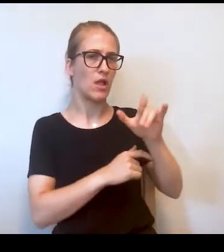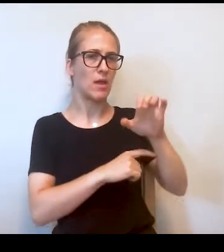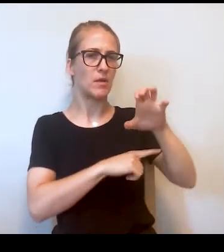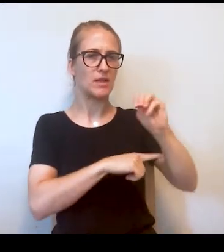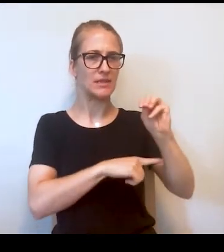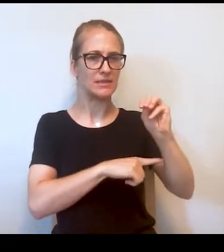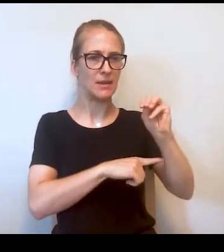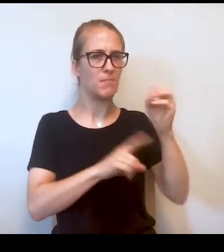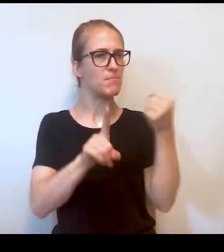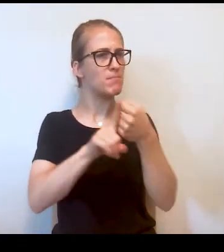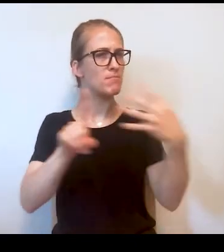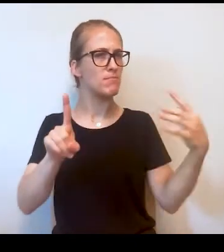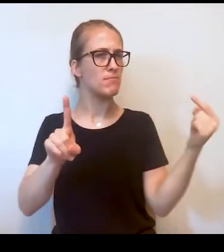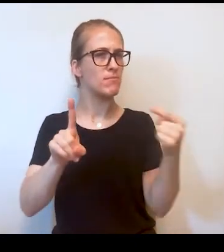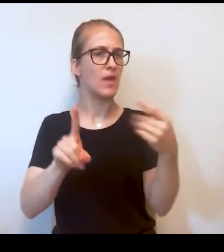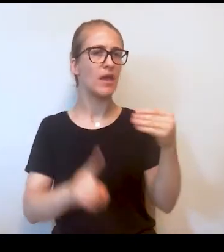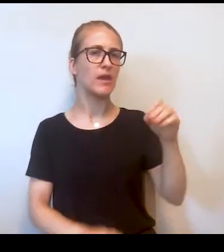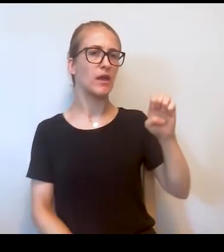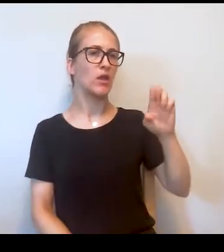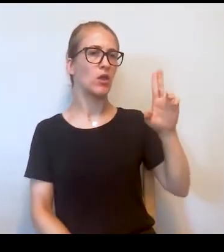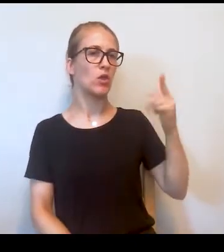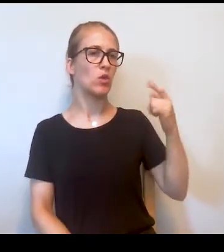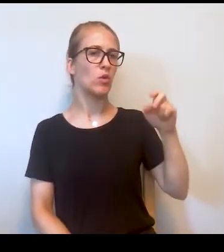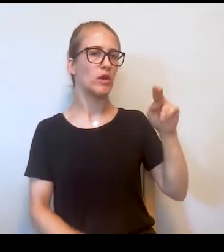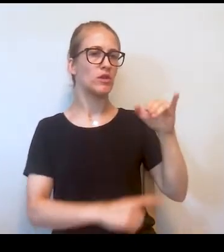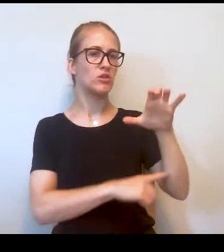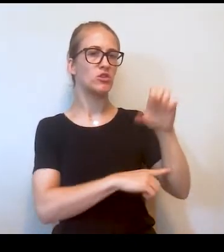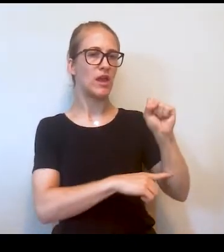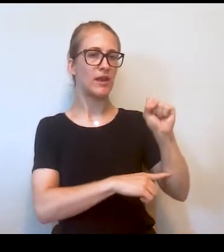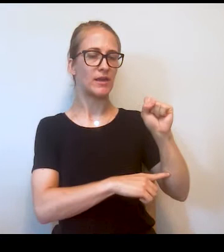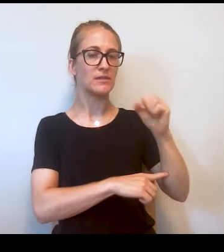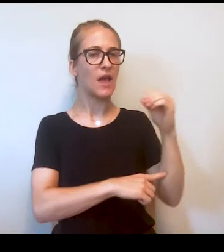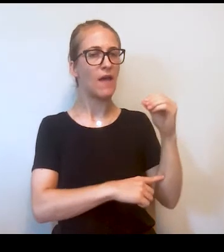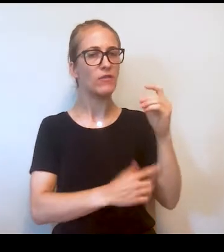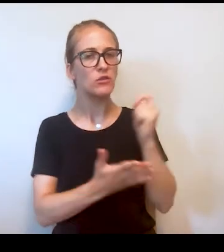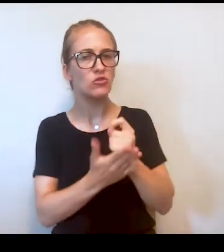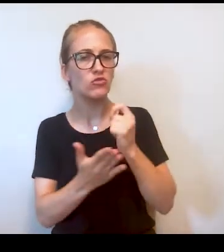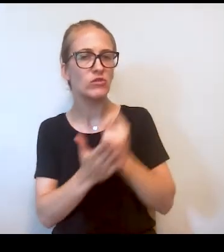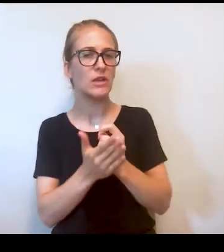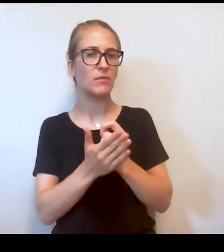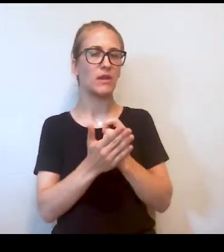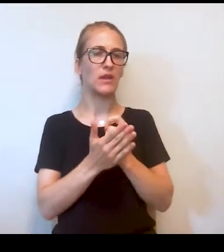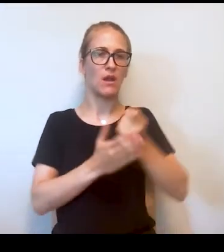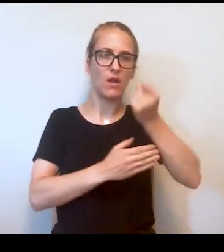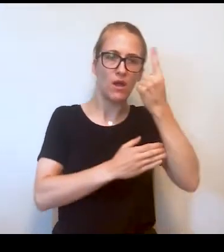And let's talk about eugenics and how the treatment and perception of hypermobility